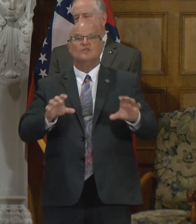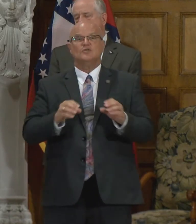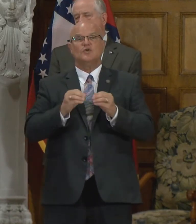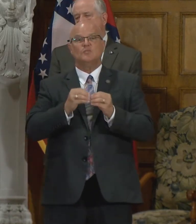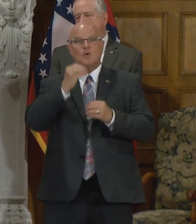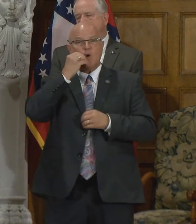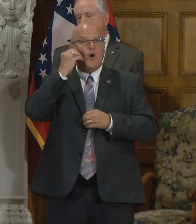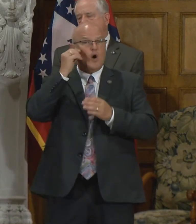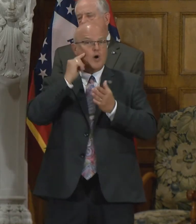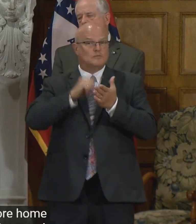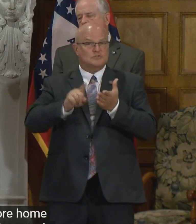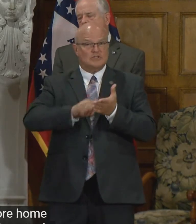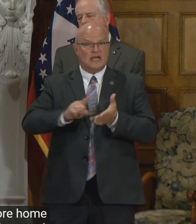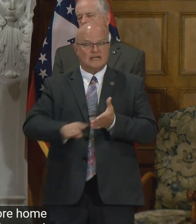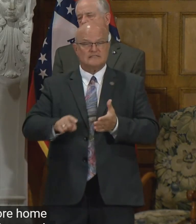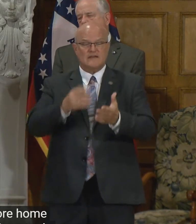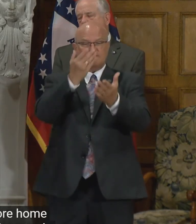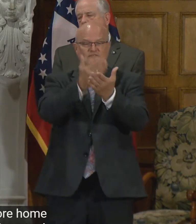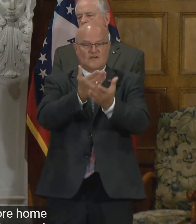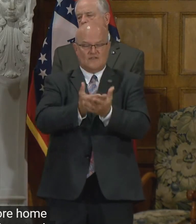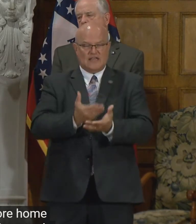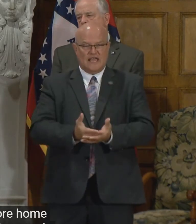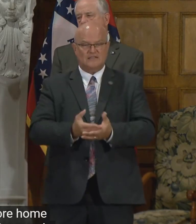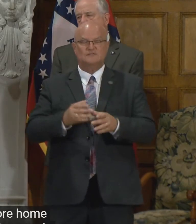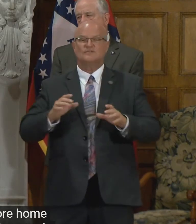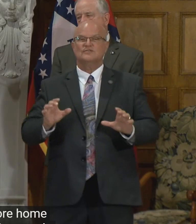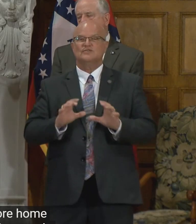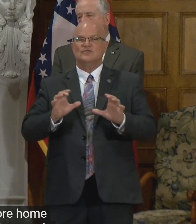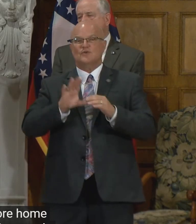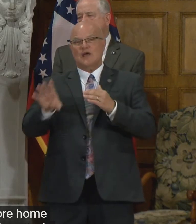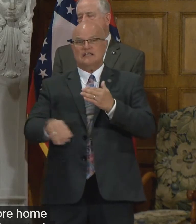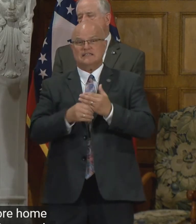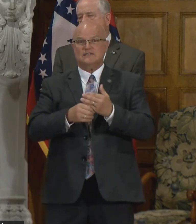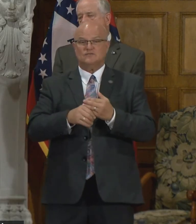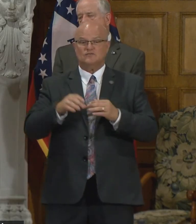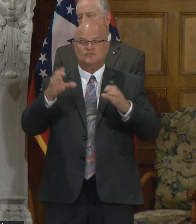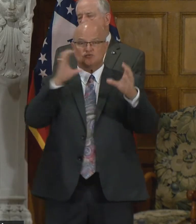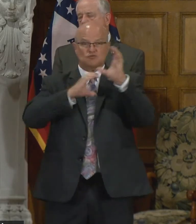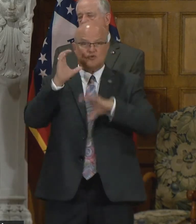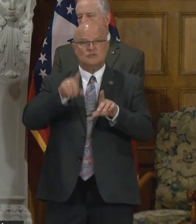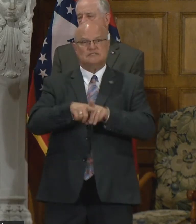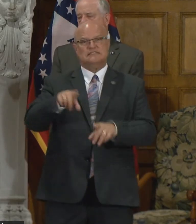more home checks to do verifications to do additional searches as needed,